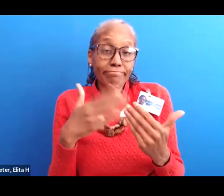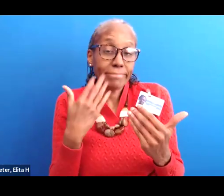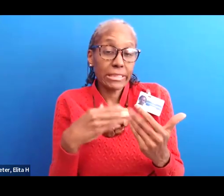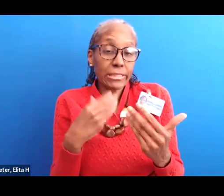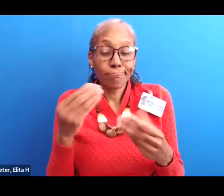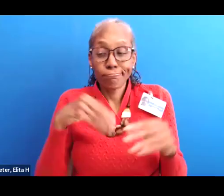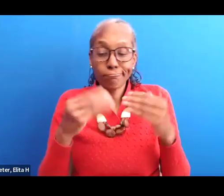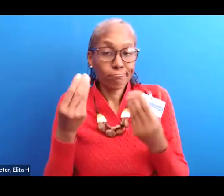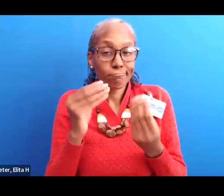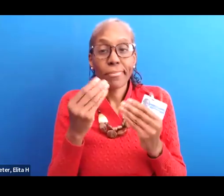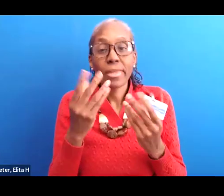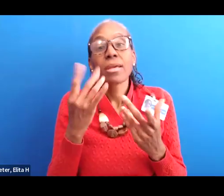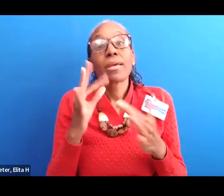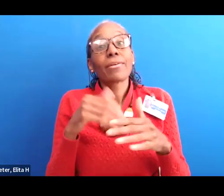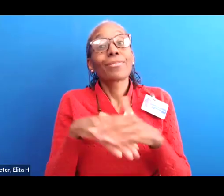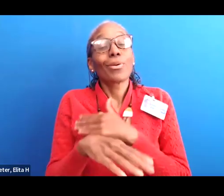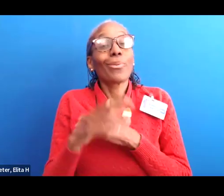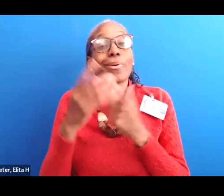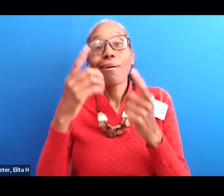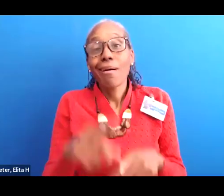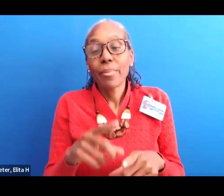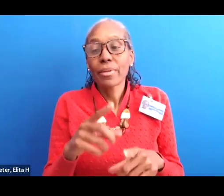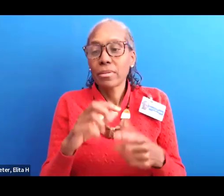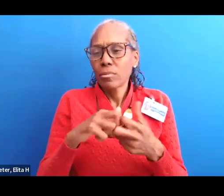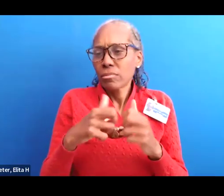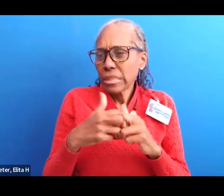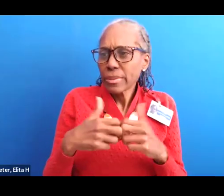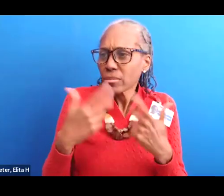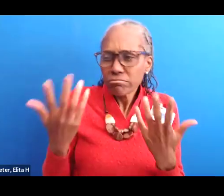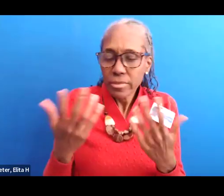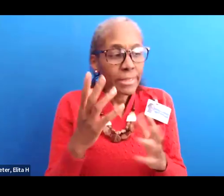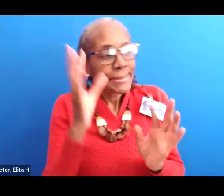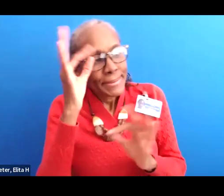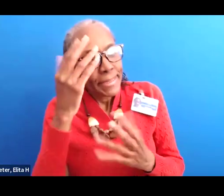Then also if you go in and what's the problem? Well, I'm not sure. I bumped my leg.